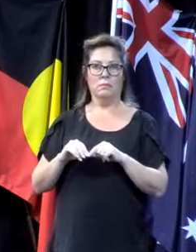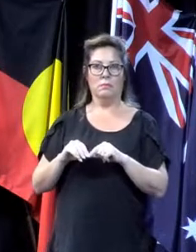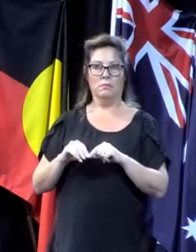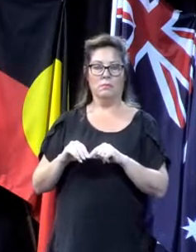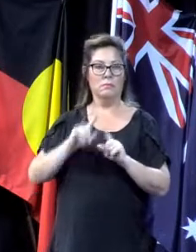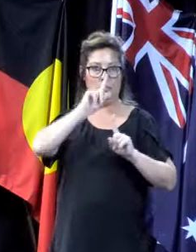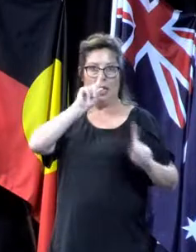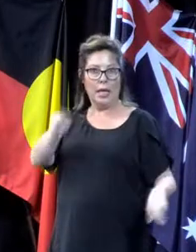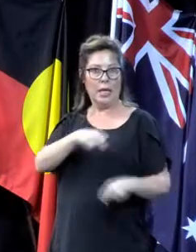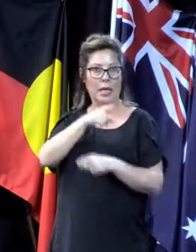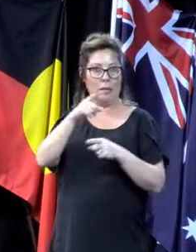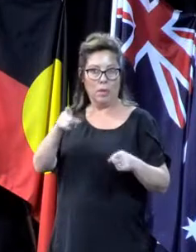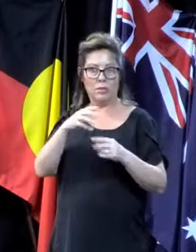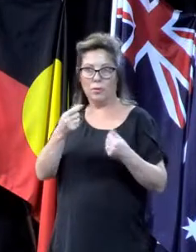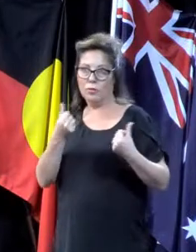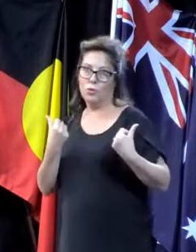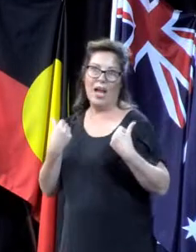to achieve their education in our school.